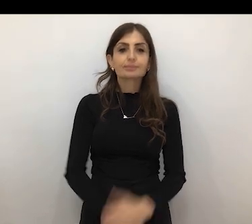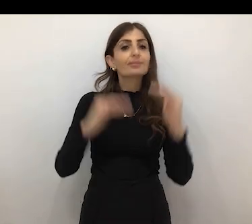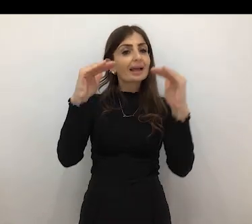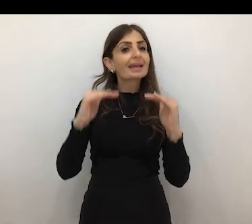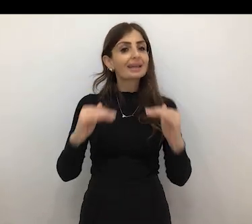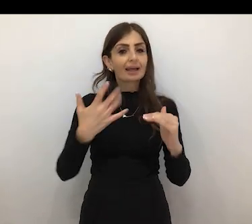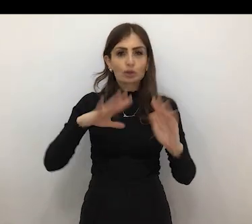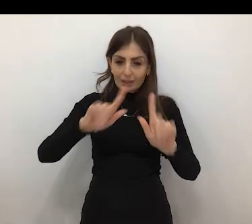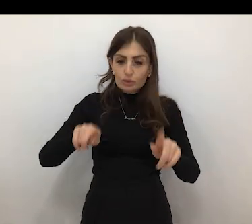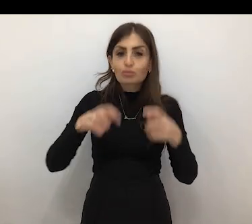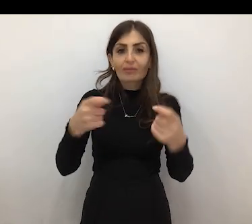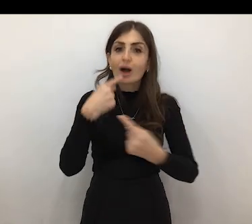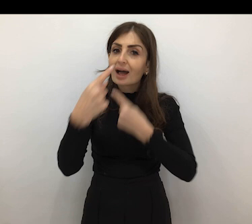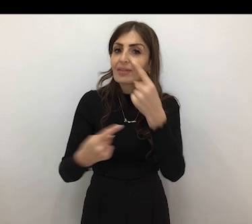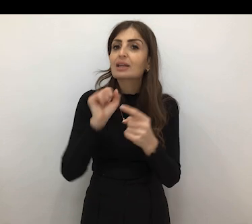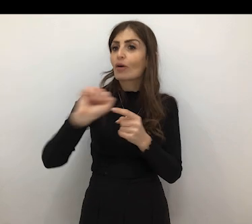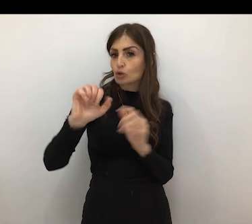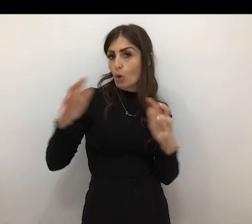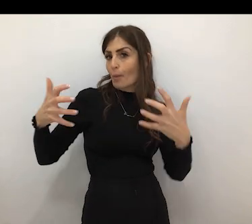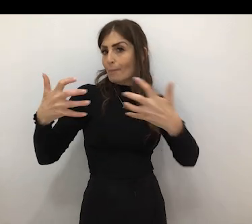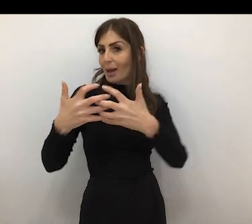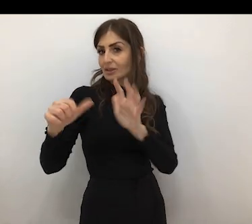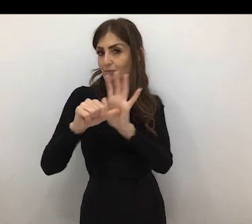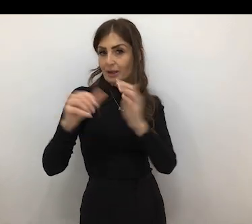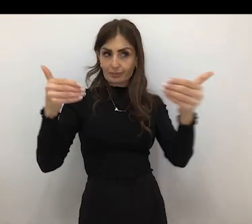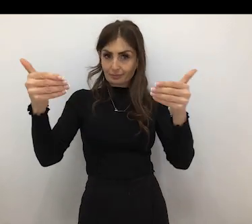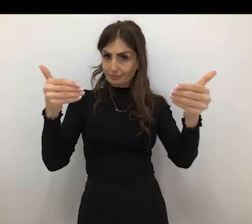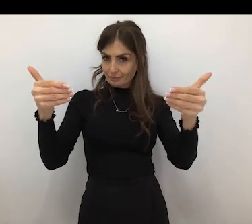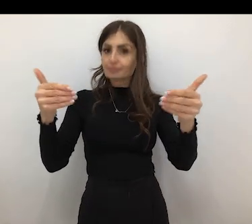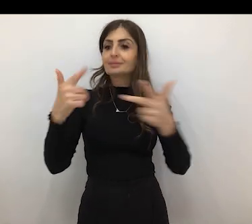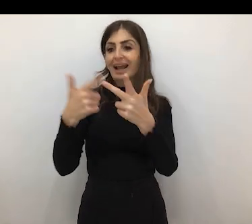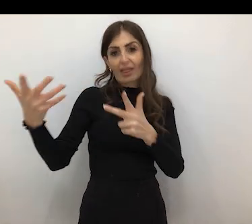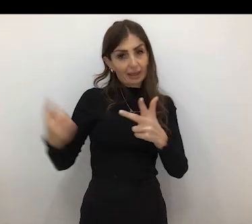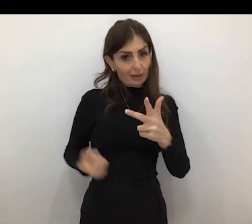Next, you need to provide the detail of your matched funding and other income. So,